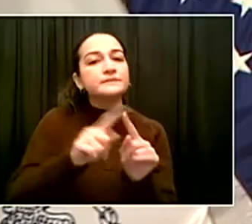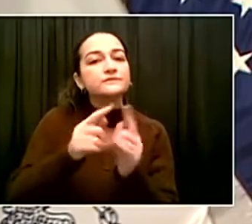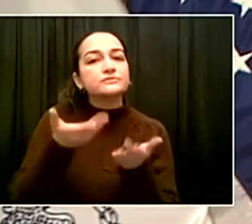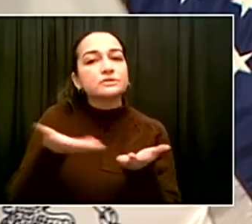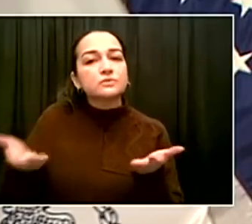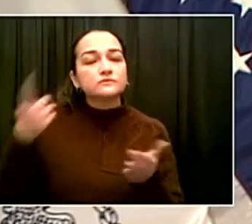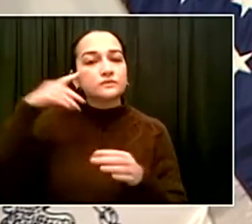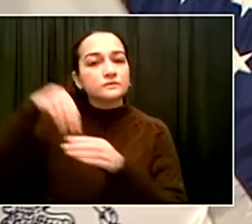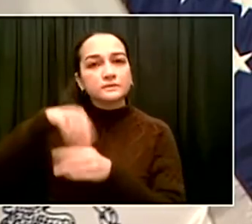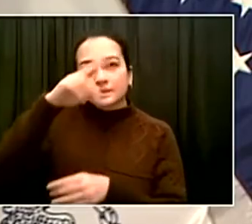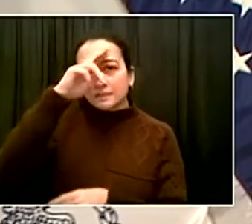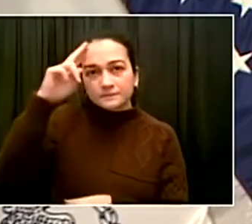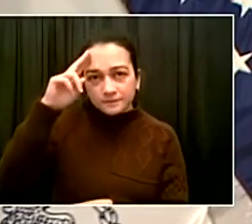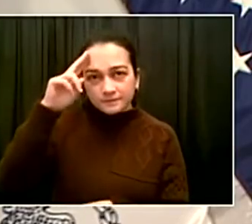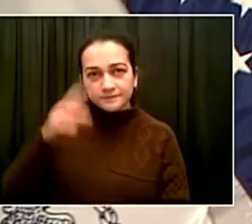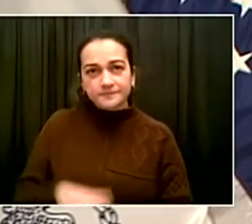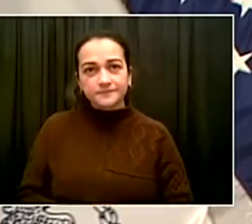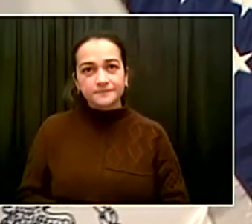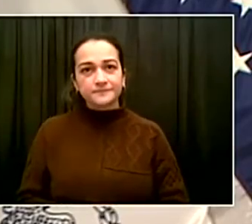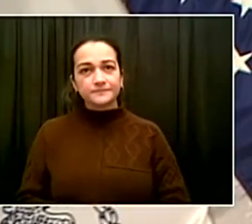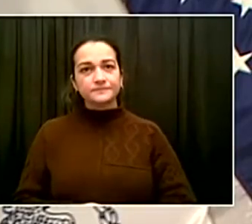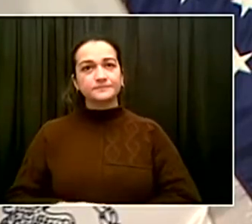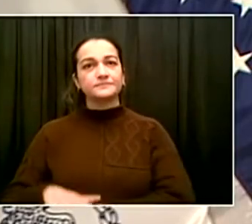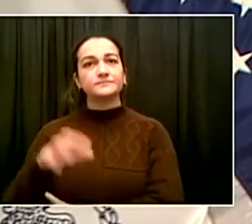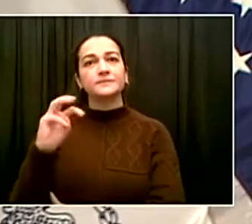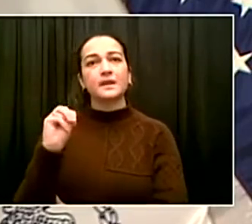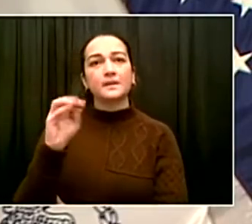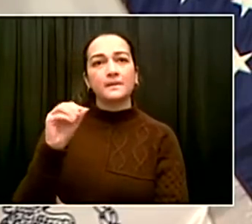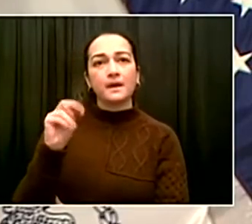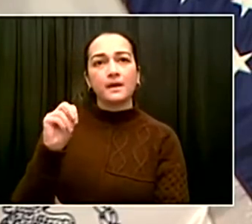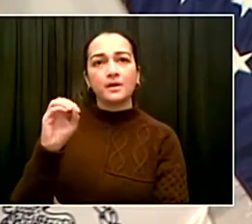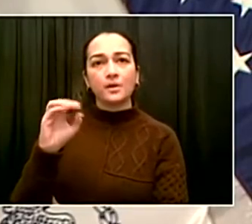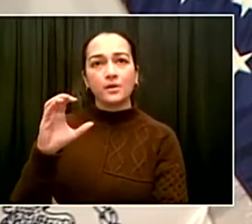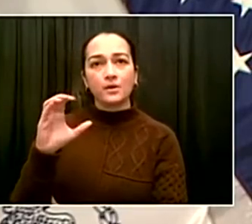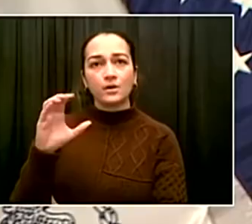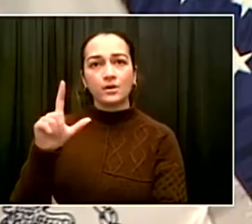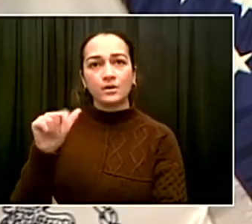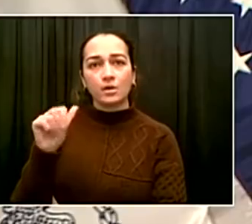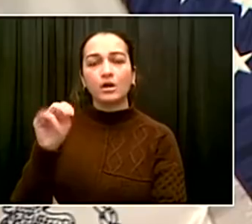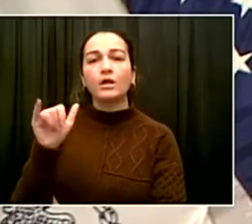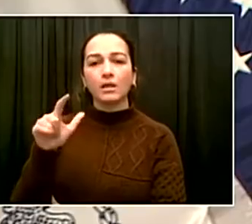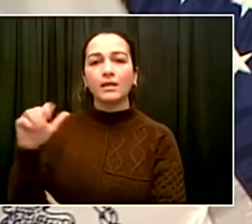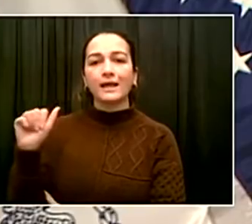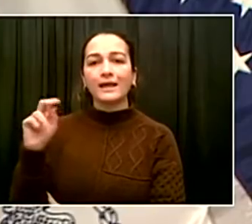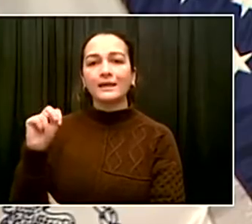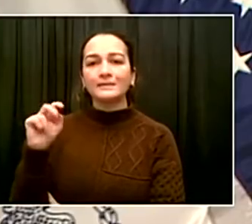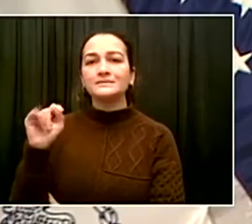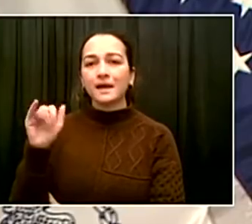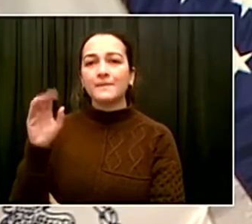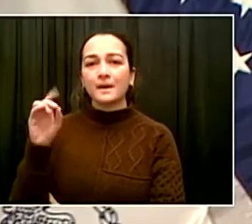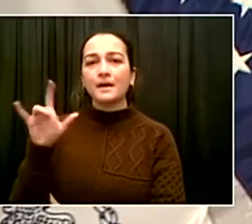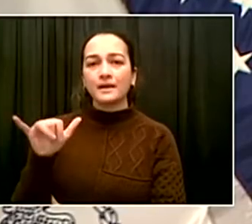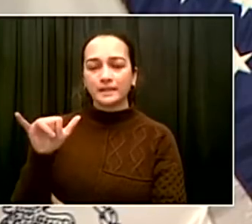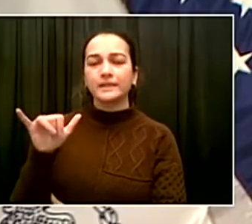MUCH TO HELP NEW YORK CITY. I WANT TO THANK PRESIDENT BIDEN. HIS WHOLE TEAM HAS BEEN VERY AGGRESSIVE IN SUPPORTING THE KIND OF EFFORTS WE HAVE DONE HERE.